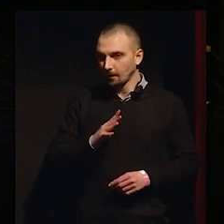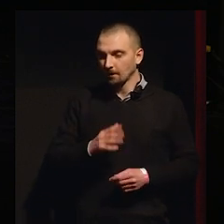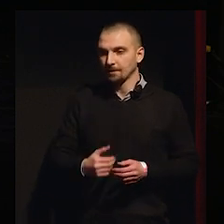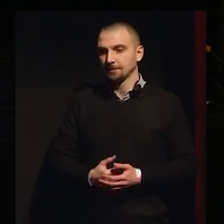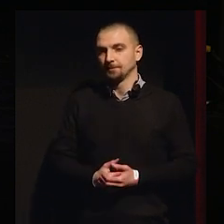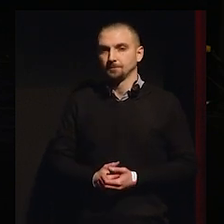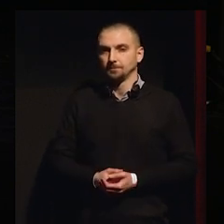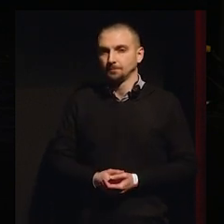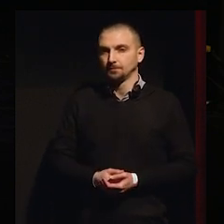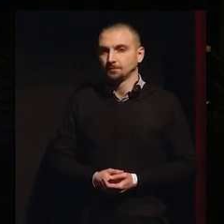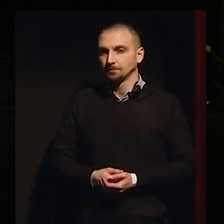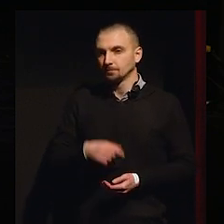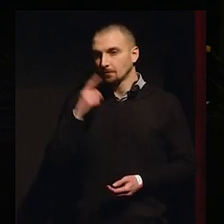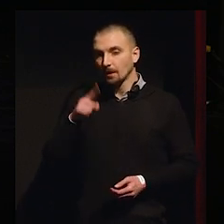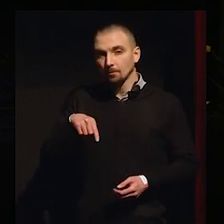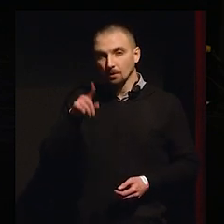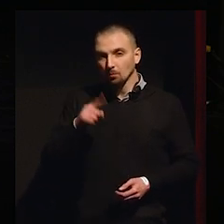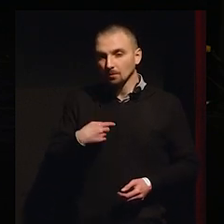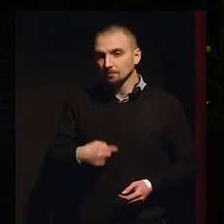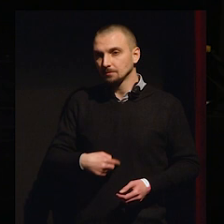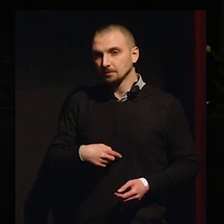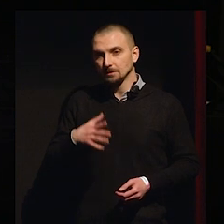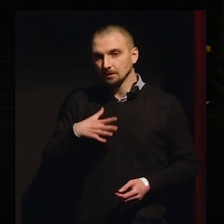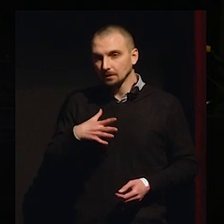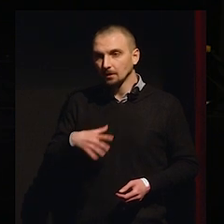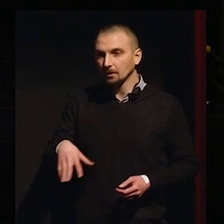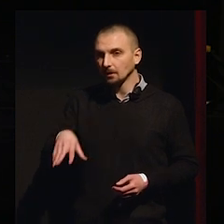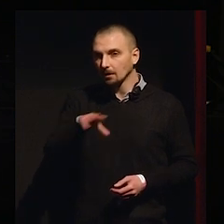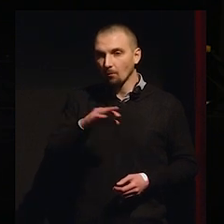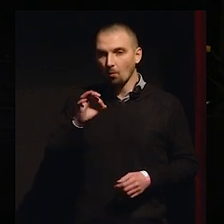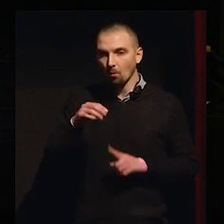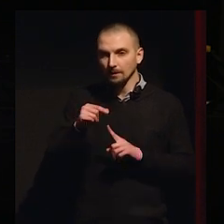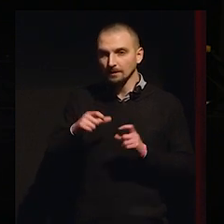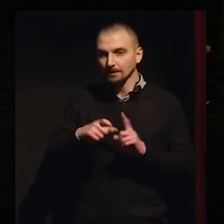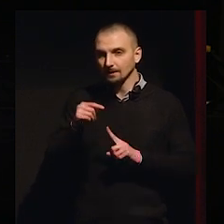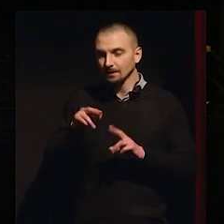It is my hope that one day we can create a society where lots of autistics will